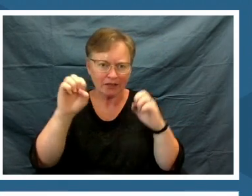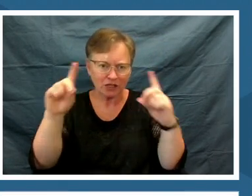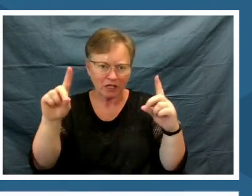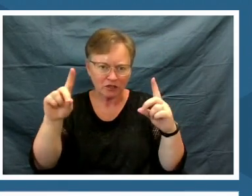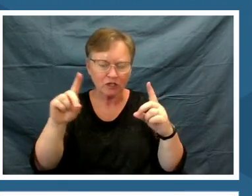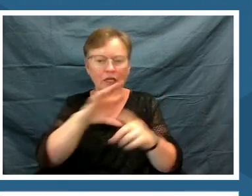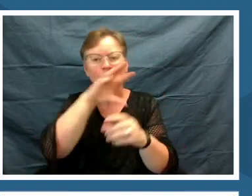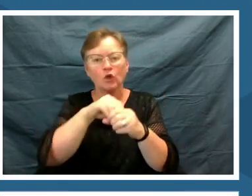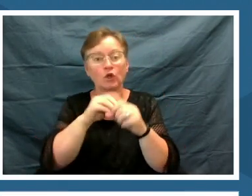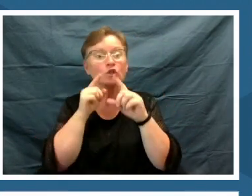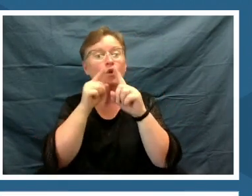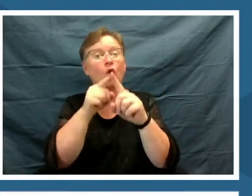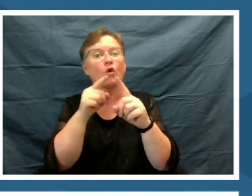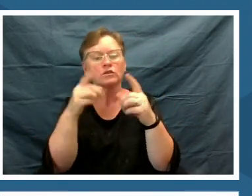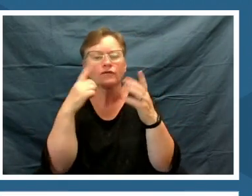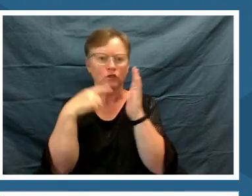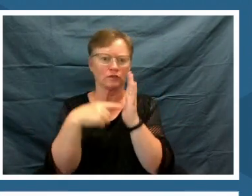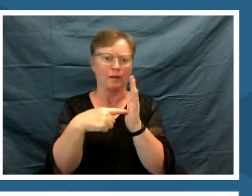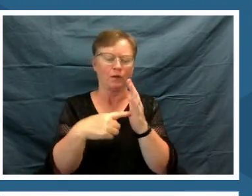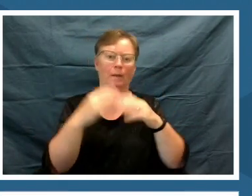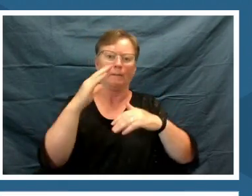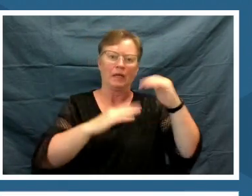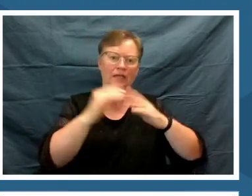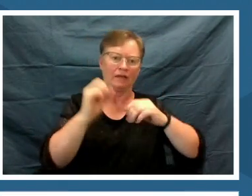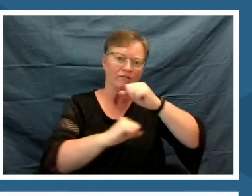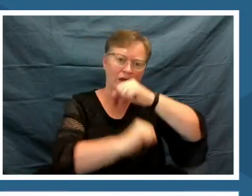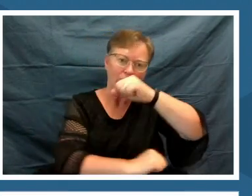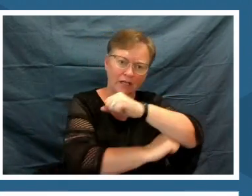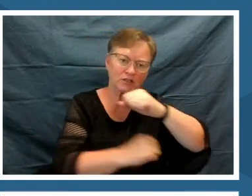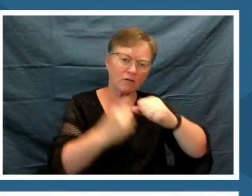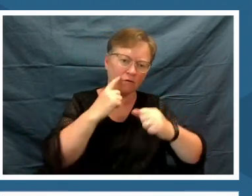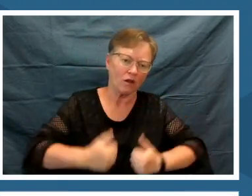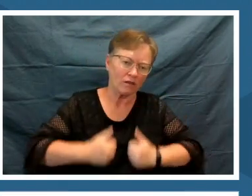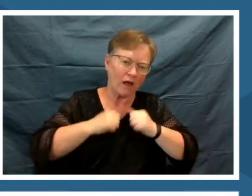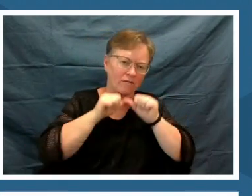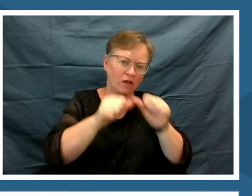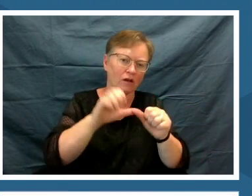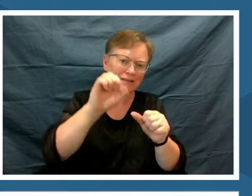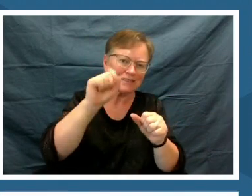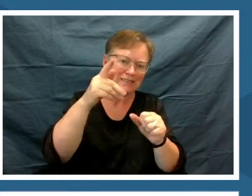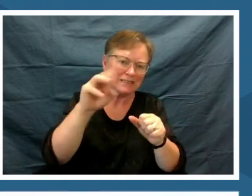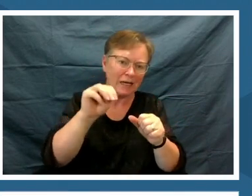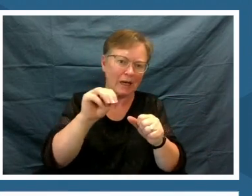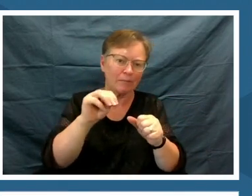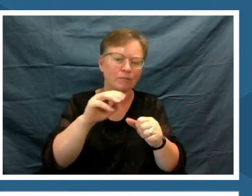foundations for lifelong stem literacy